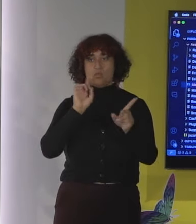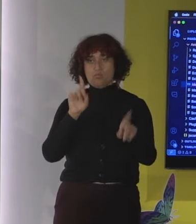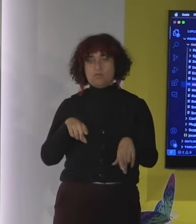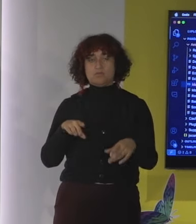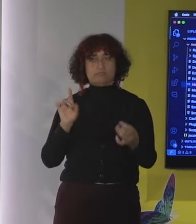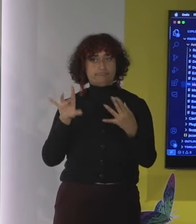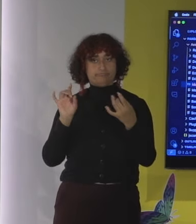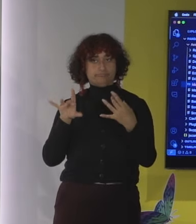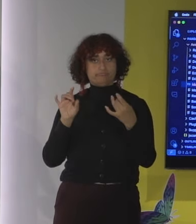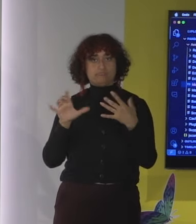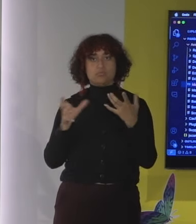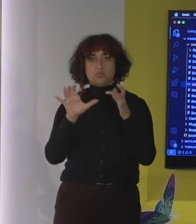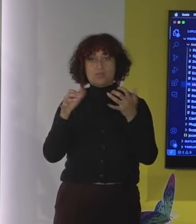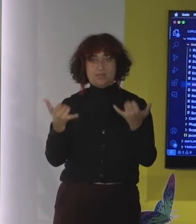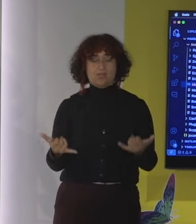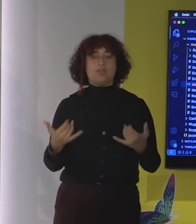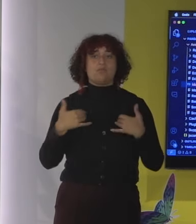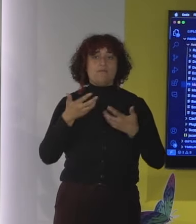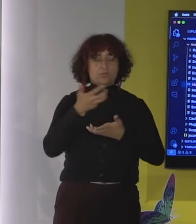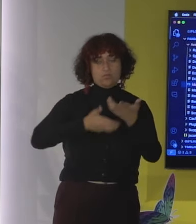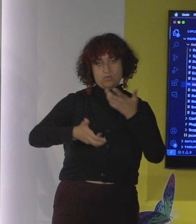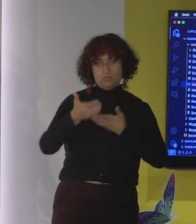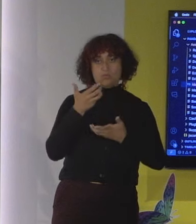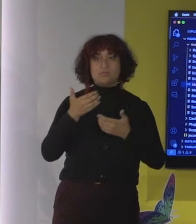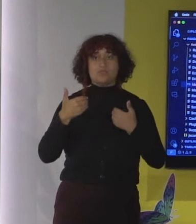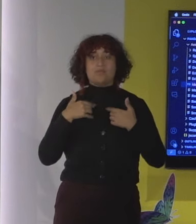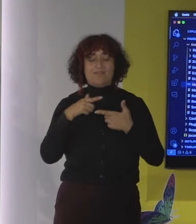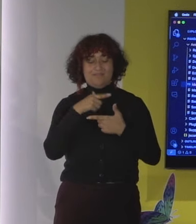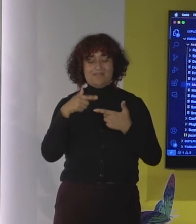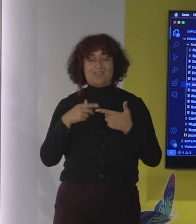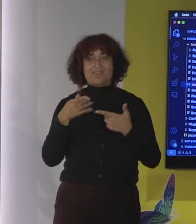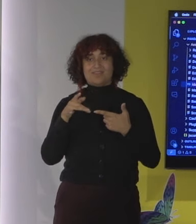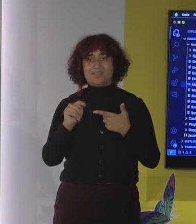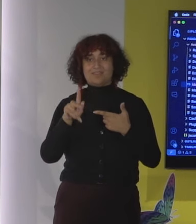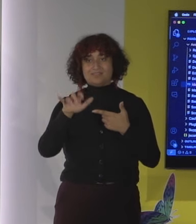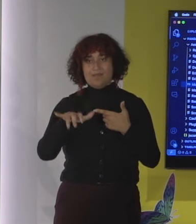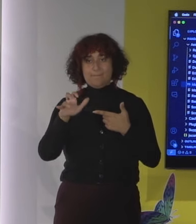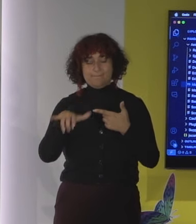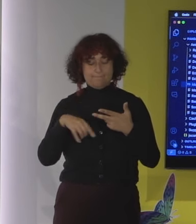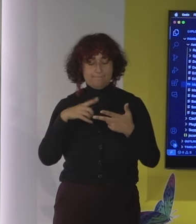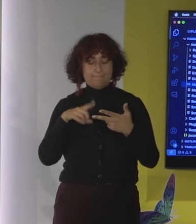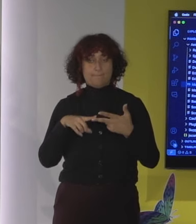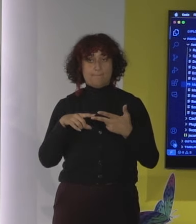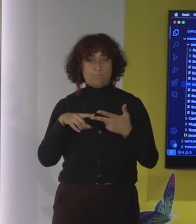So, let's do that now. We have interactable.get type name. Great.